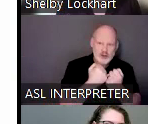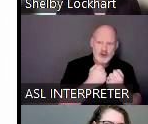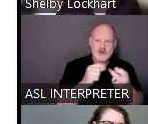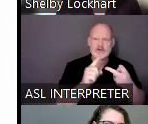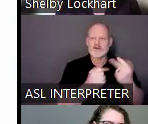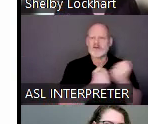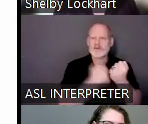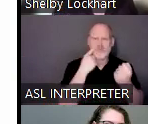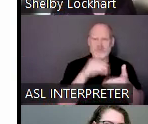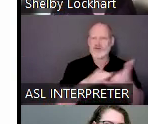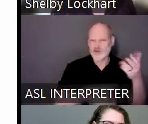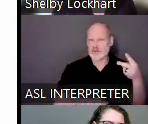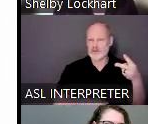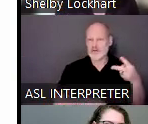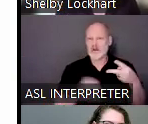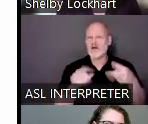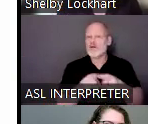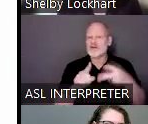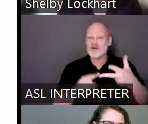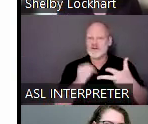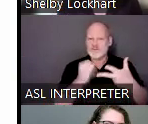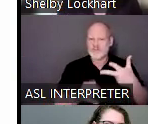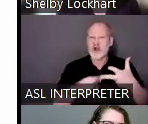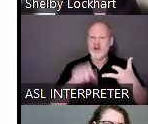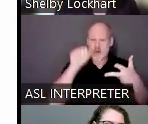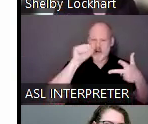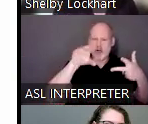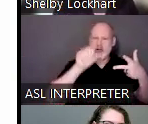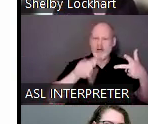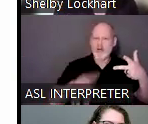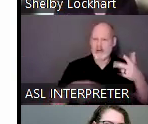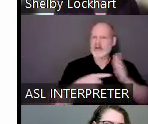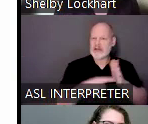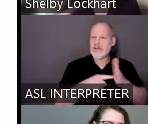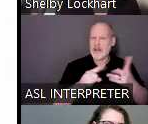couple examples of some powerful work happening out in the state. I'm really